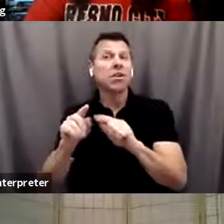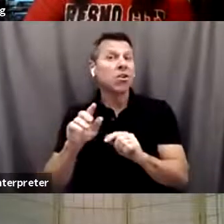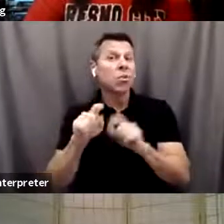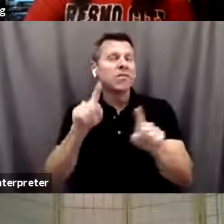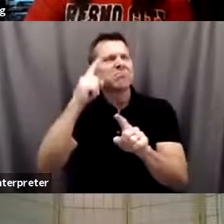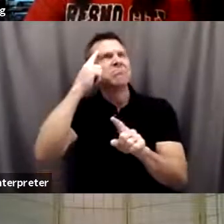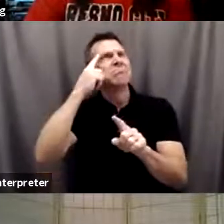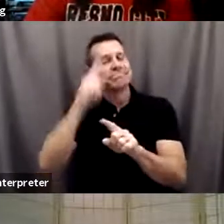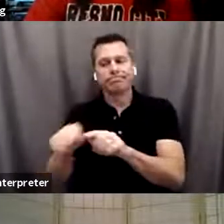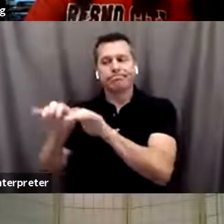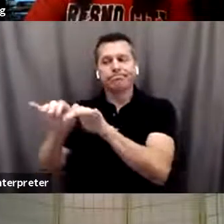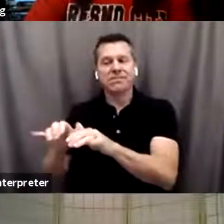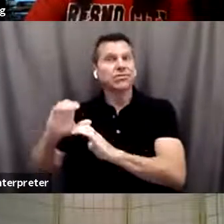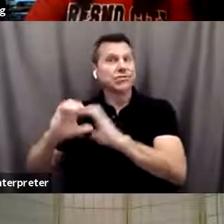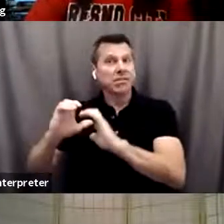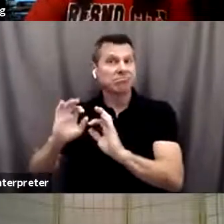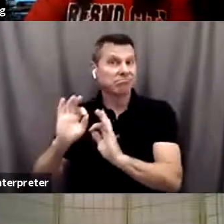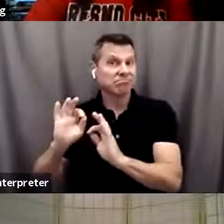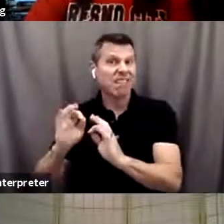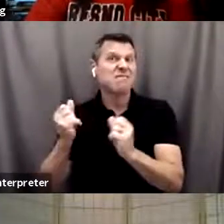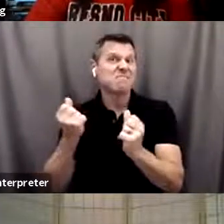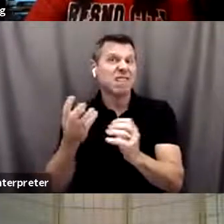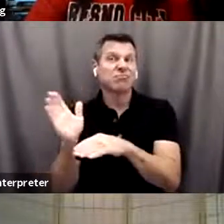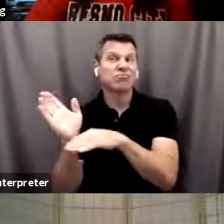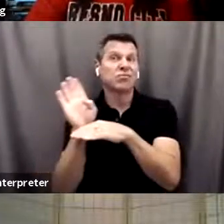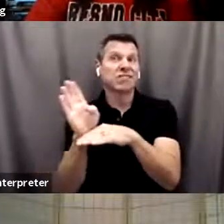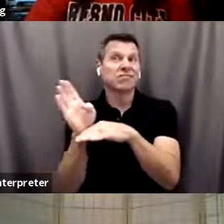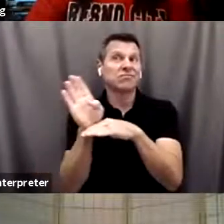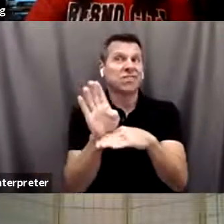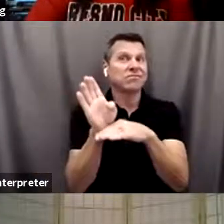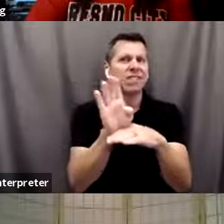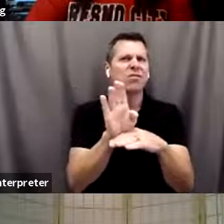presentation. As you can see, we have quite a few presenters here, that will be able to answer those questions throughout the